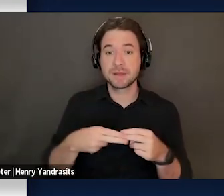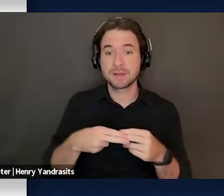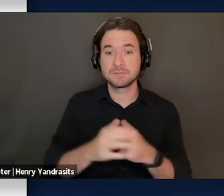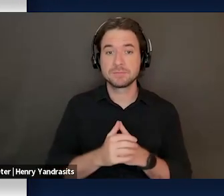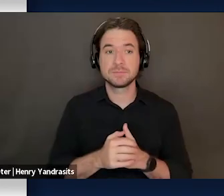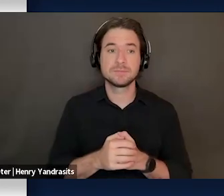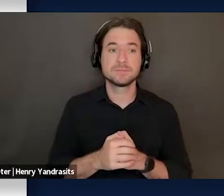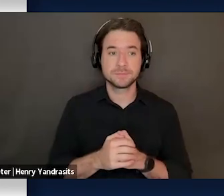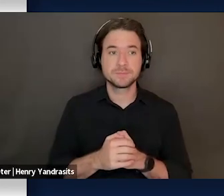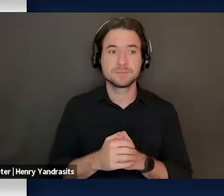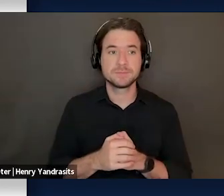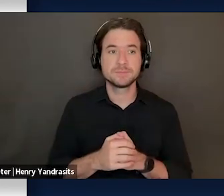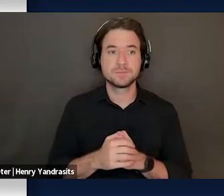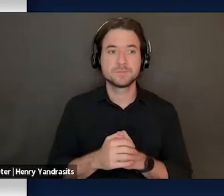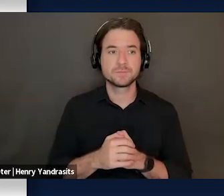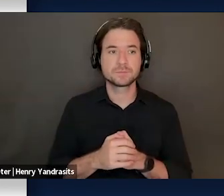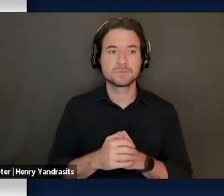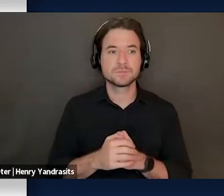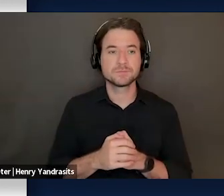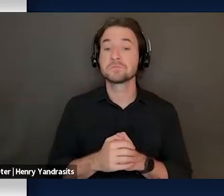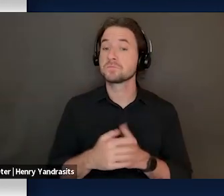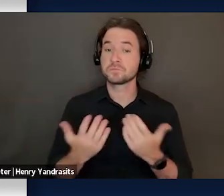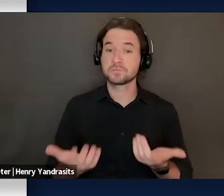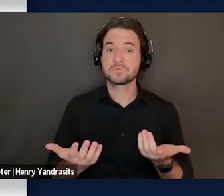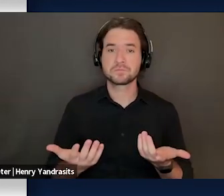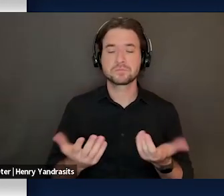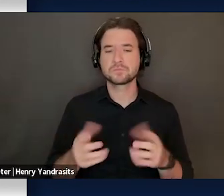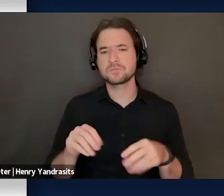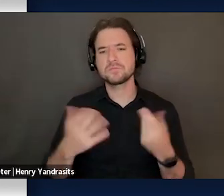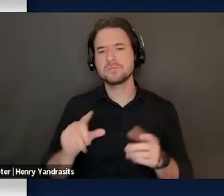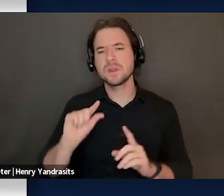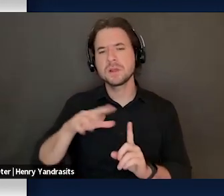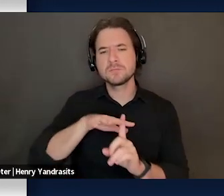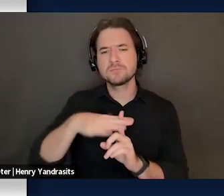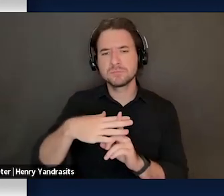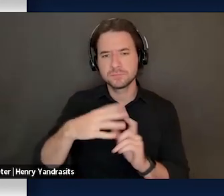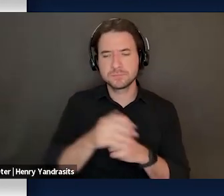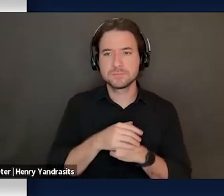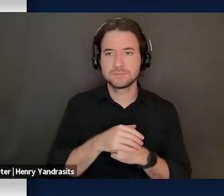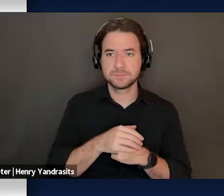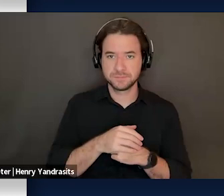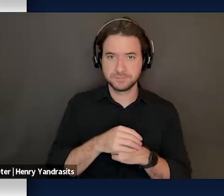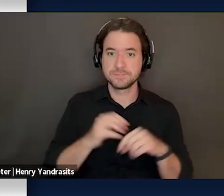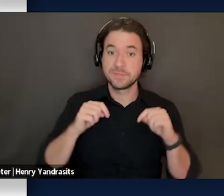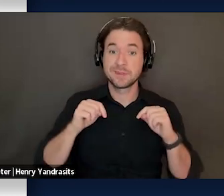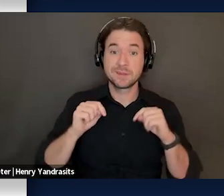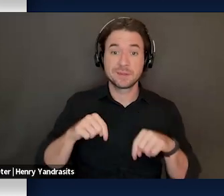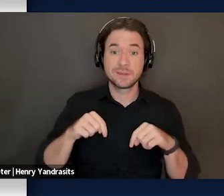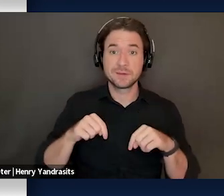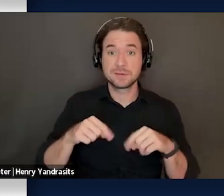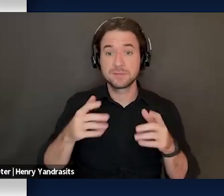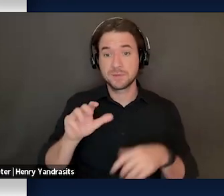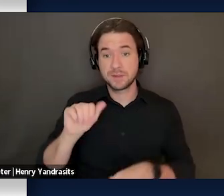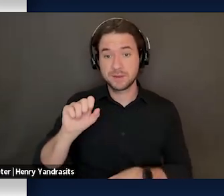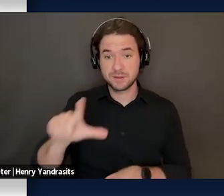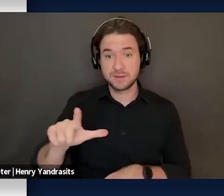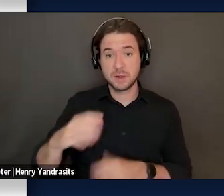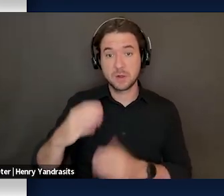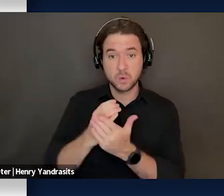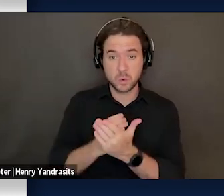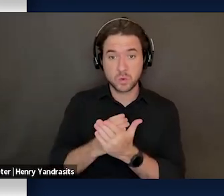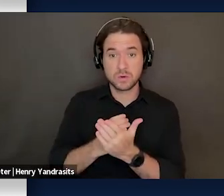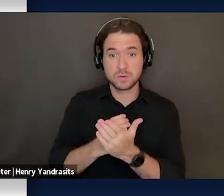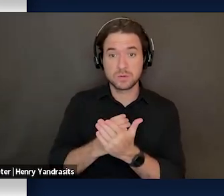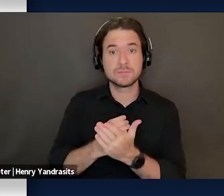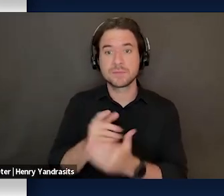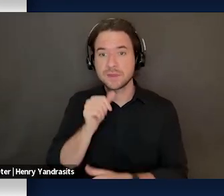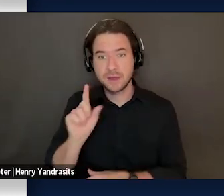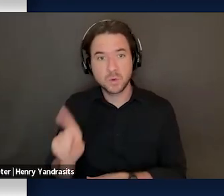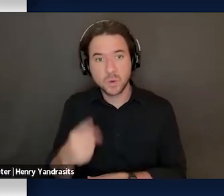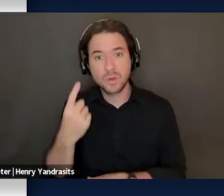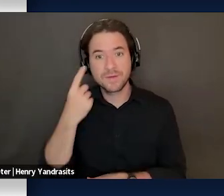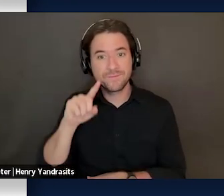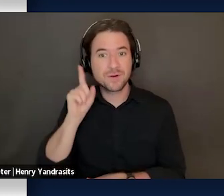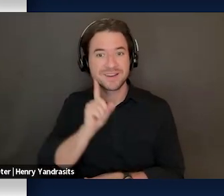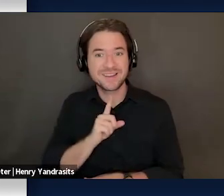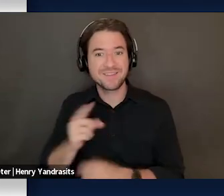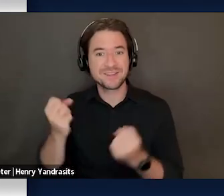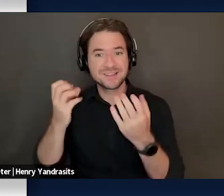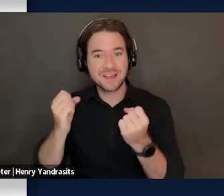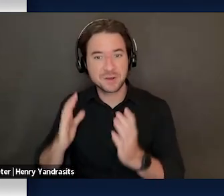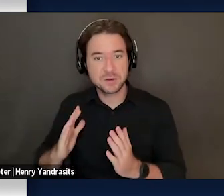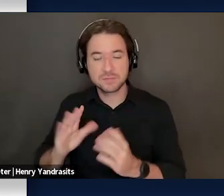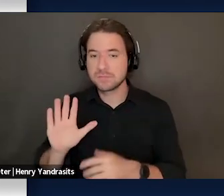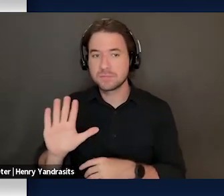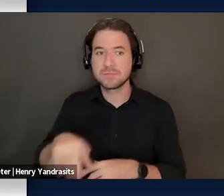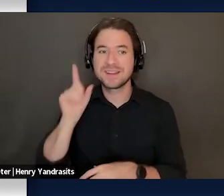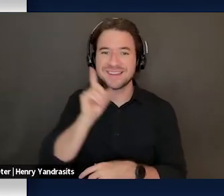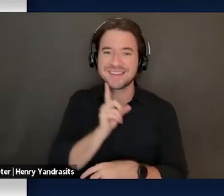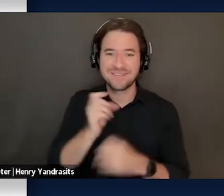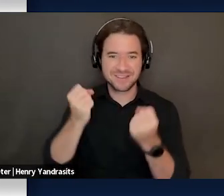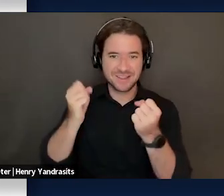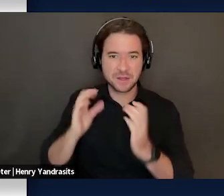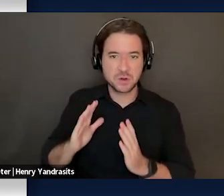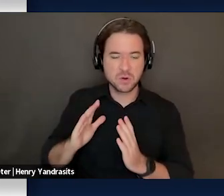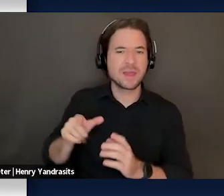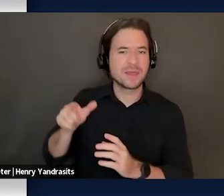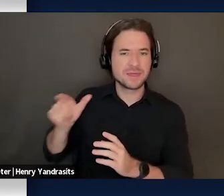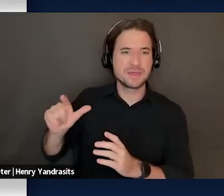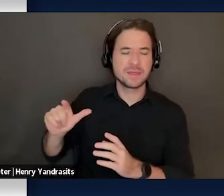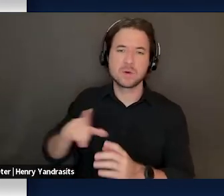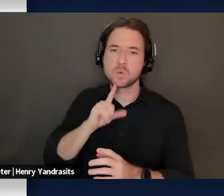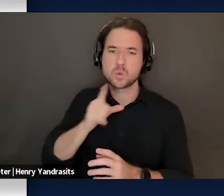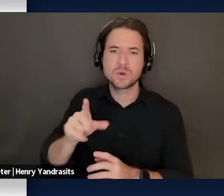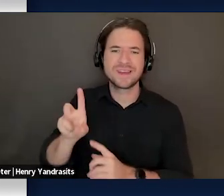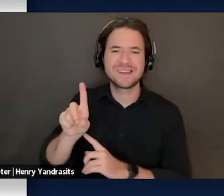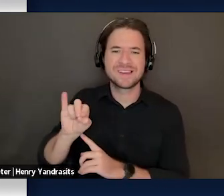And next slide. Um, so I just want to provide a little bit more context. So, um, while this was a… American Sign Language course, it was not just for deaf signers, but Deaf signers is a really disadvantaged patient population in our healthcare setting.